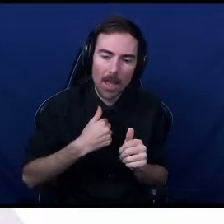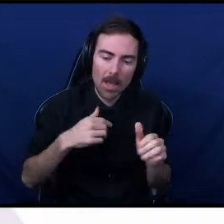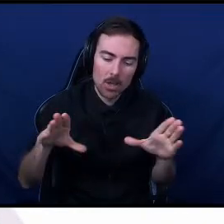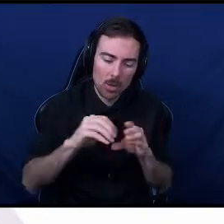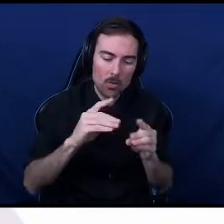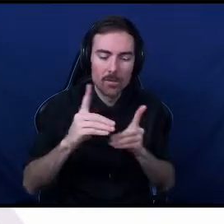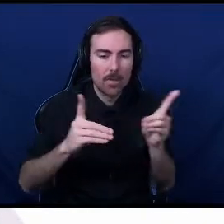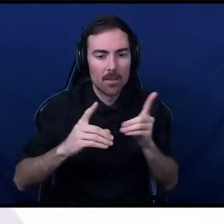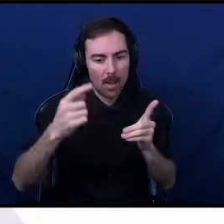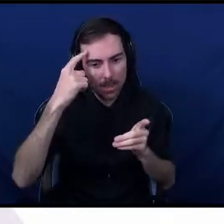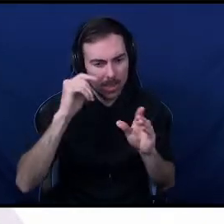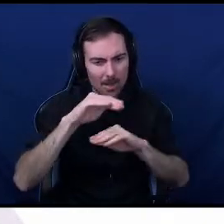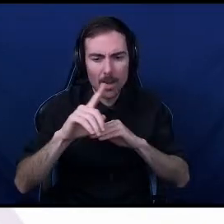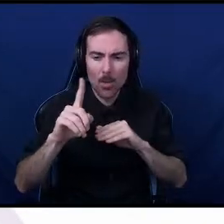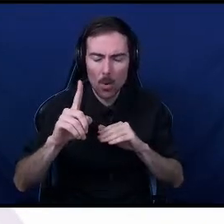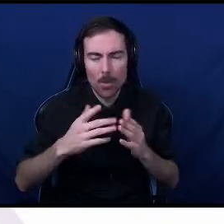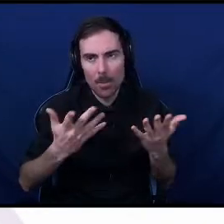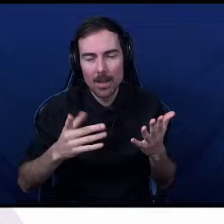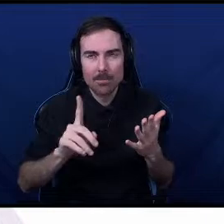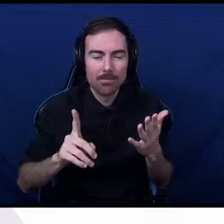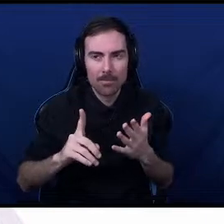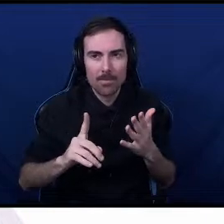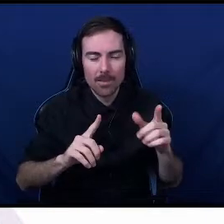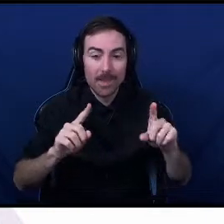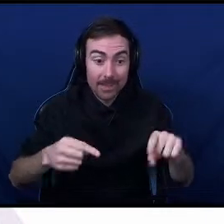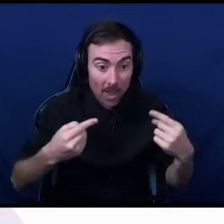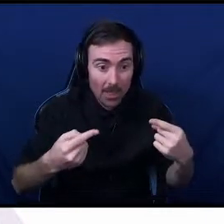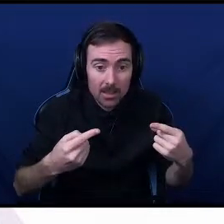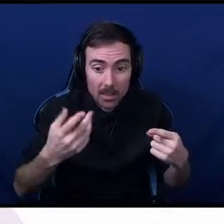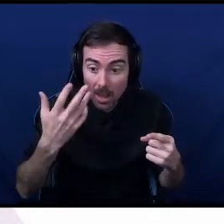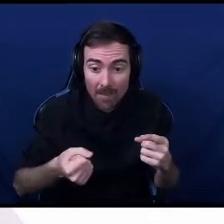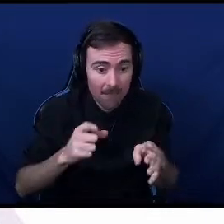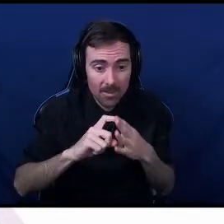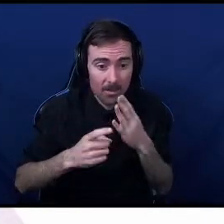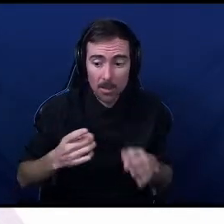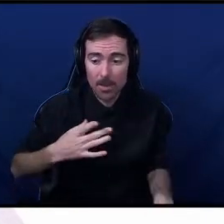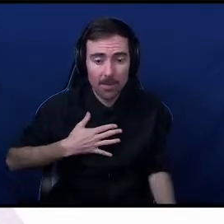the challenges of having a disability myself, and being